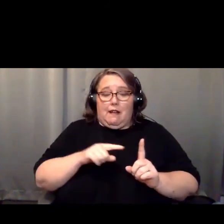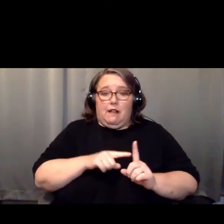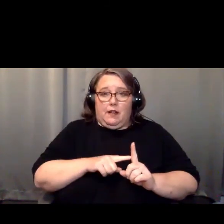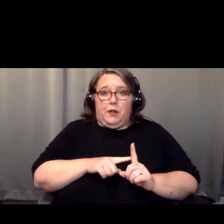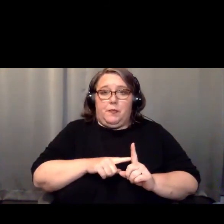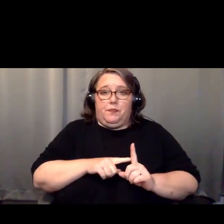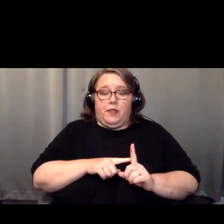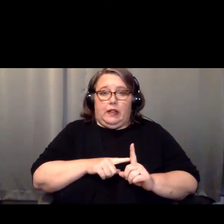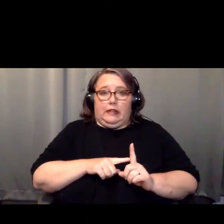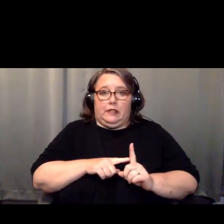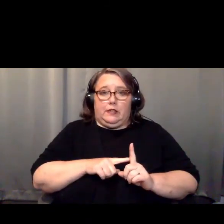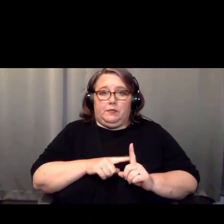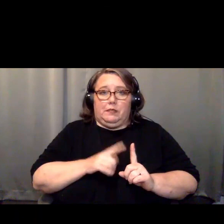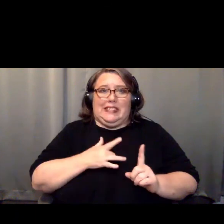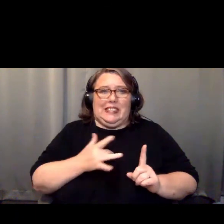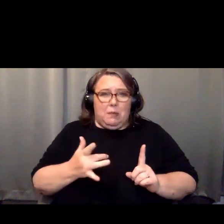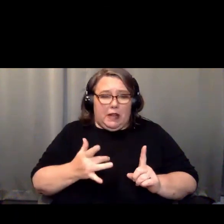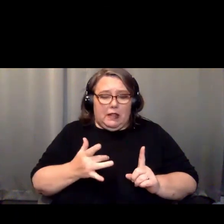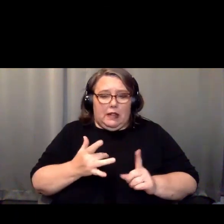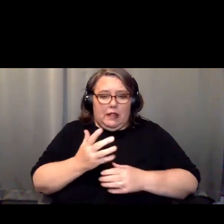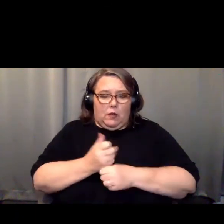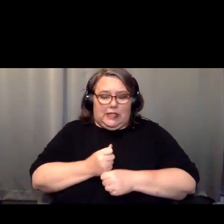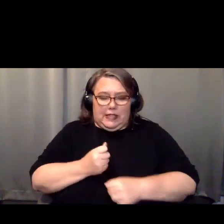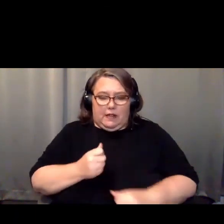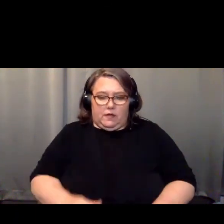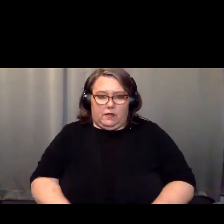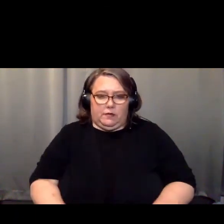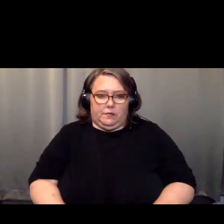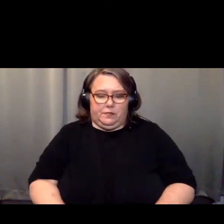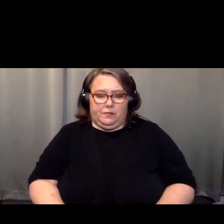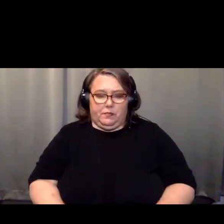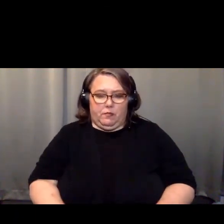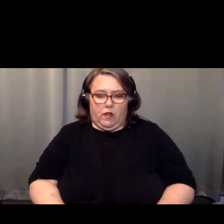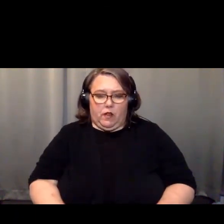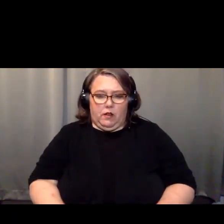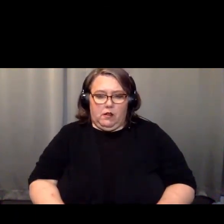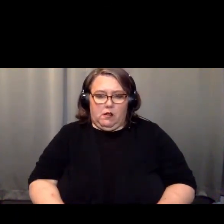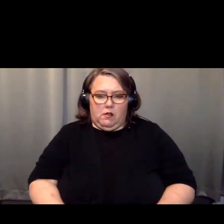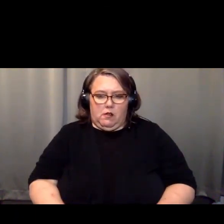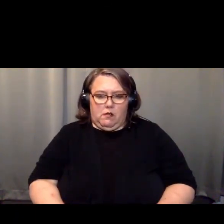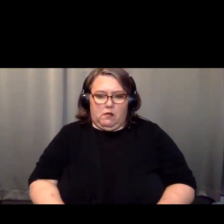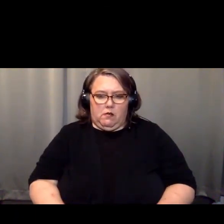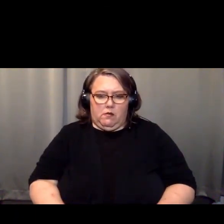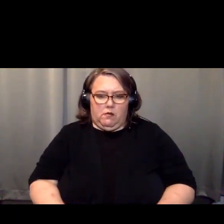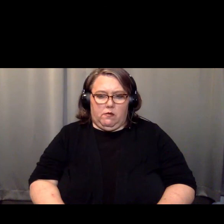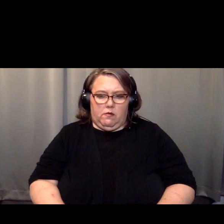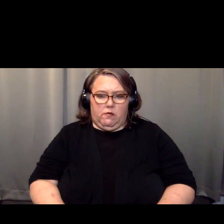they receive, let me pull up the SSDI max for this year, is a very good way to tell who receives what.